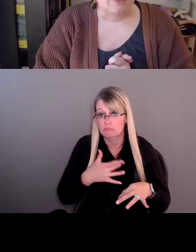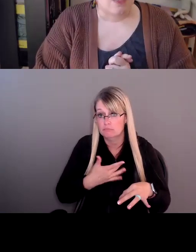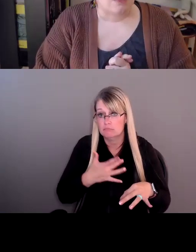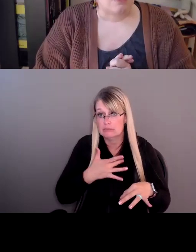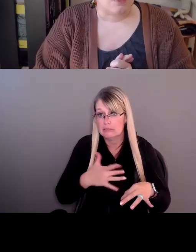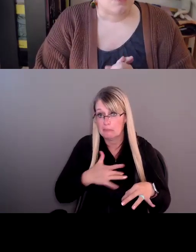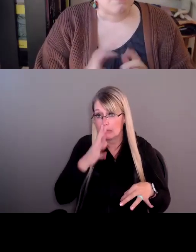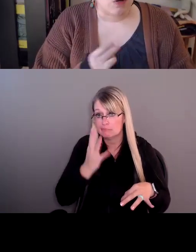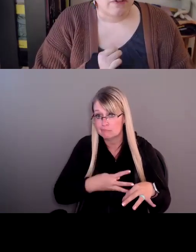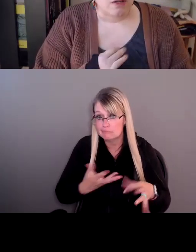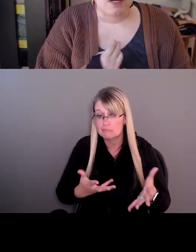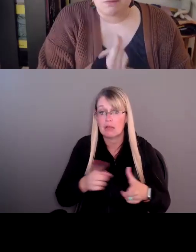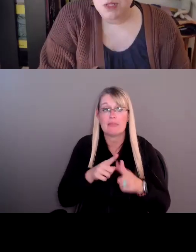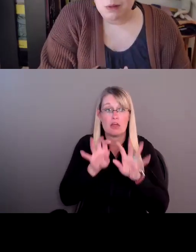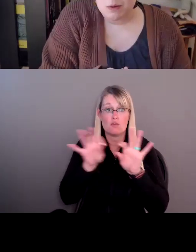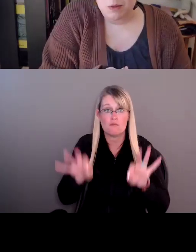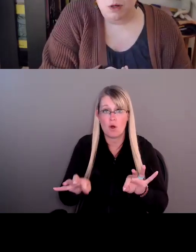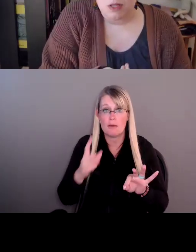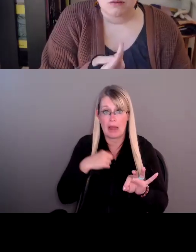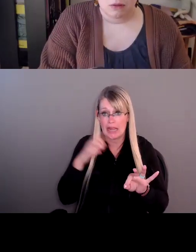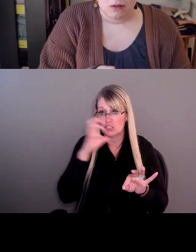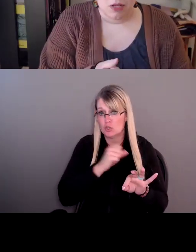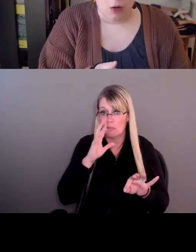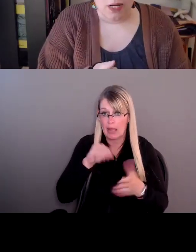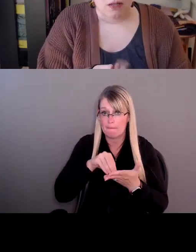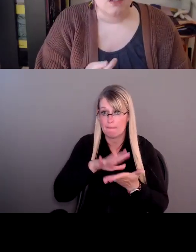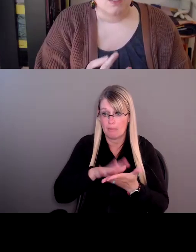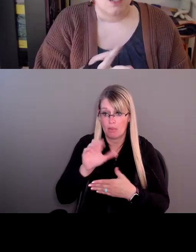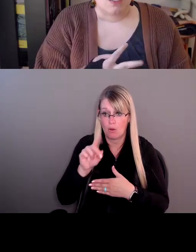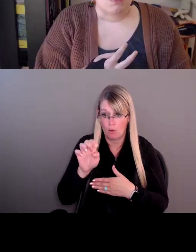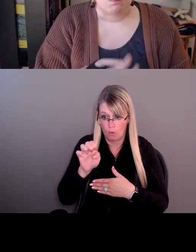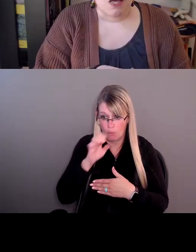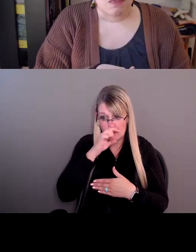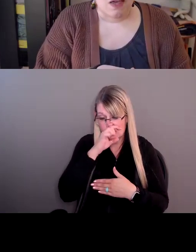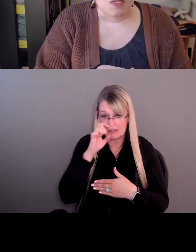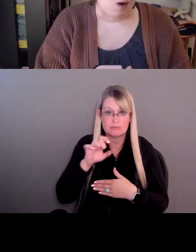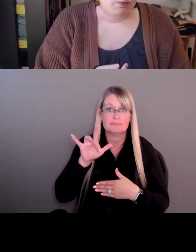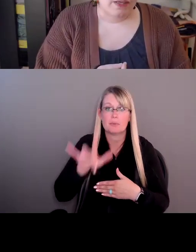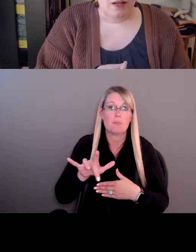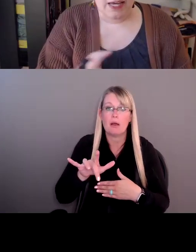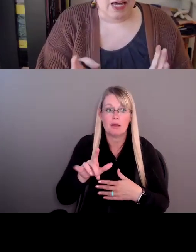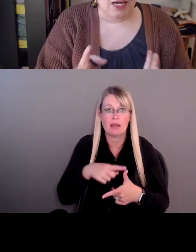and there's the form field, that I assume I'm going to put the code and, he had did